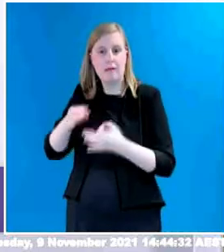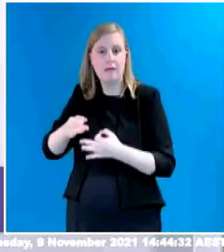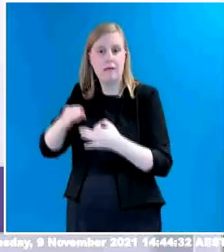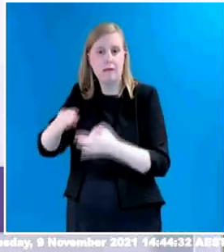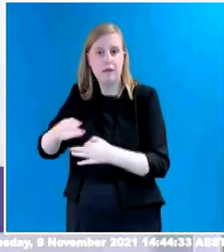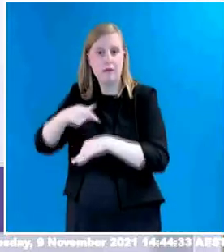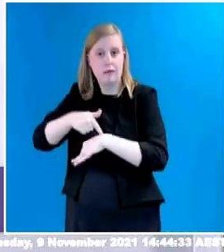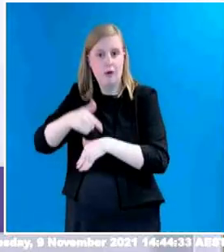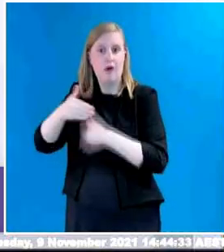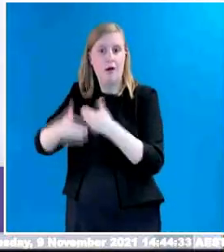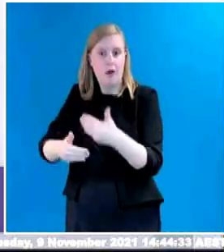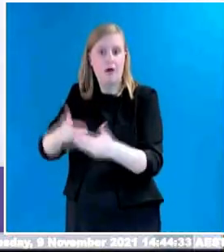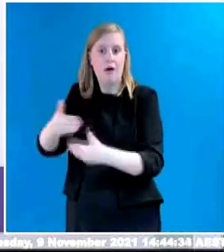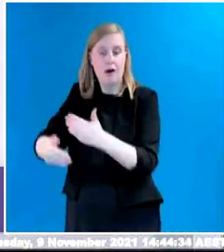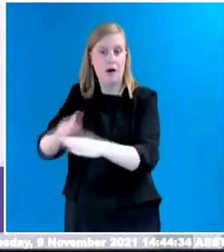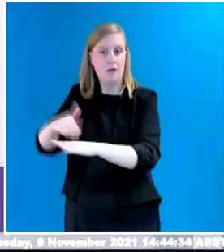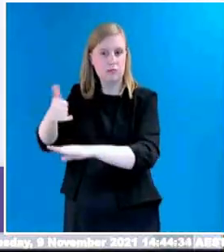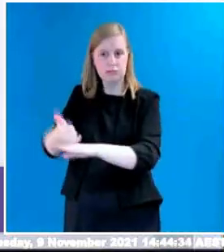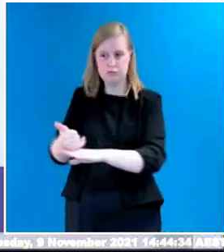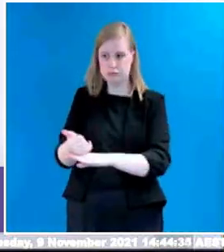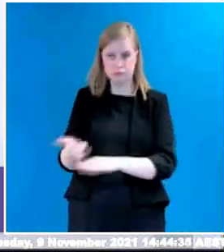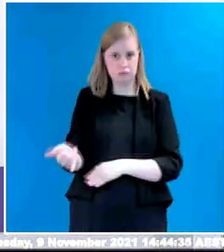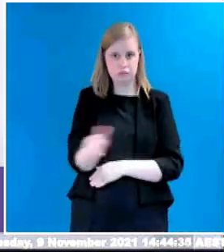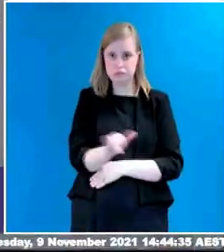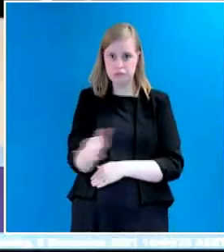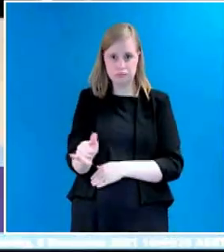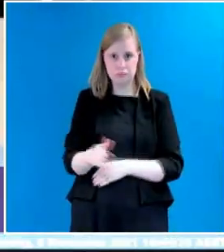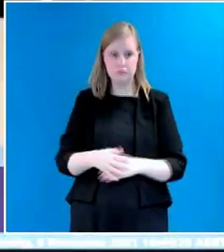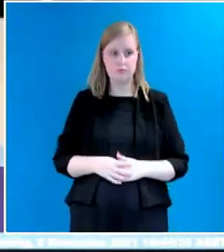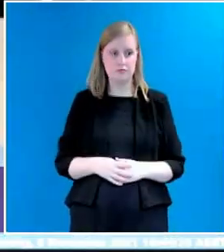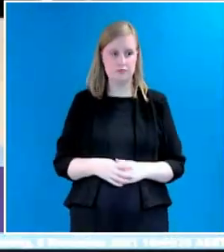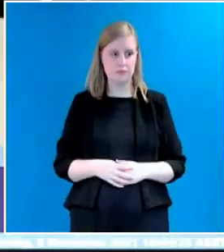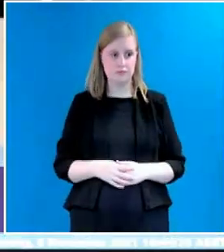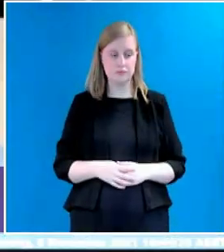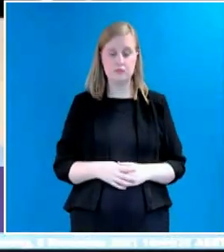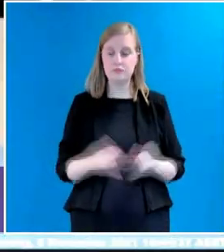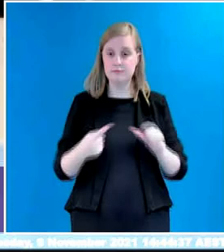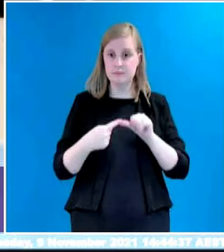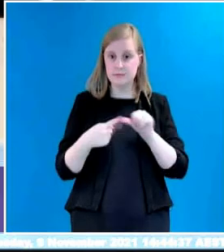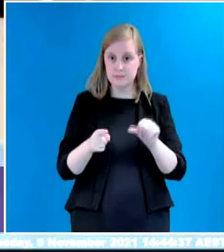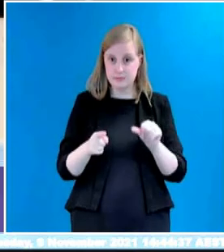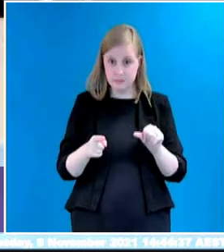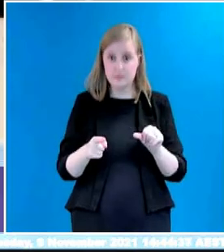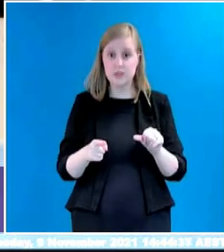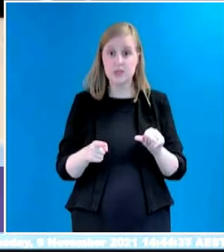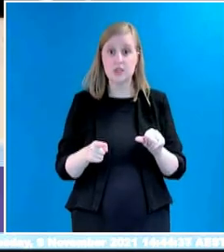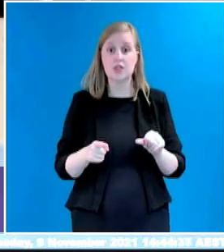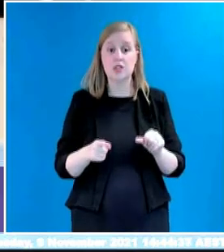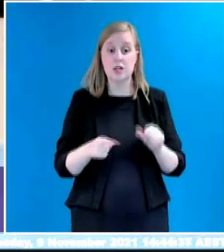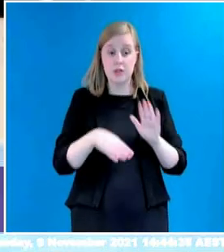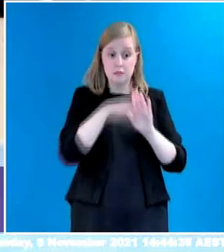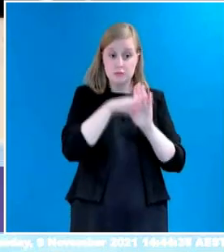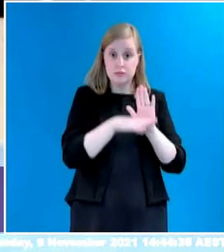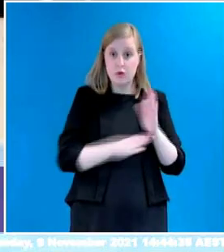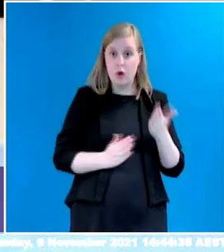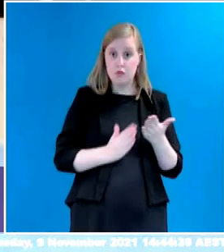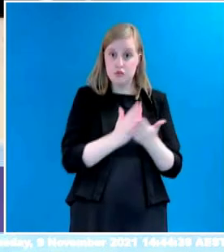The rights that we would consider immediately recognisable would concern,